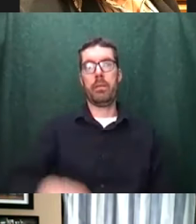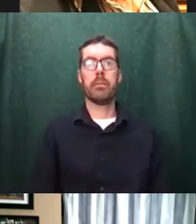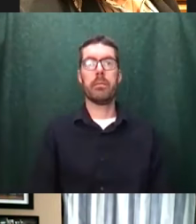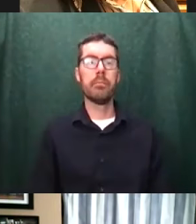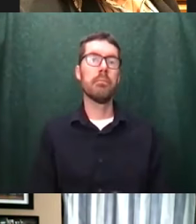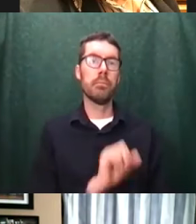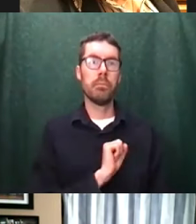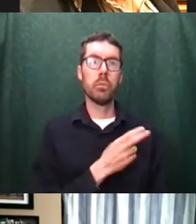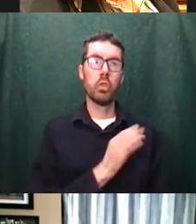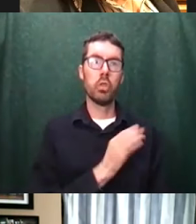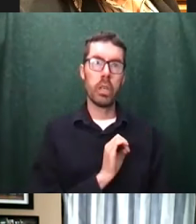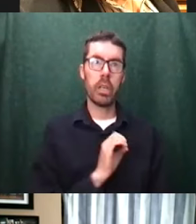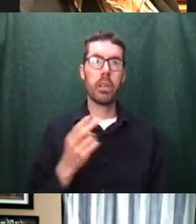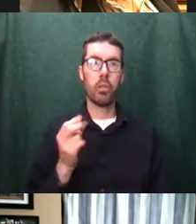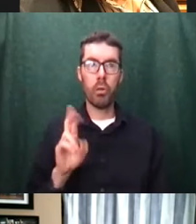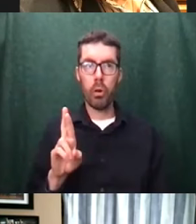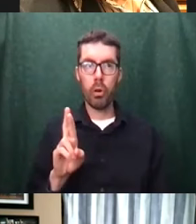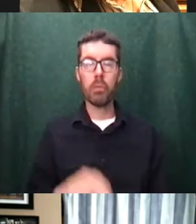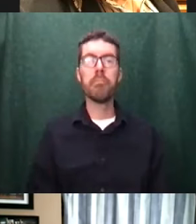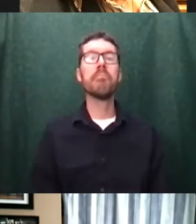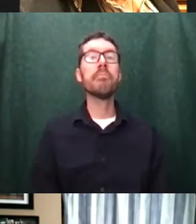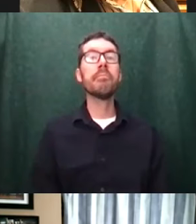she/her pronouns. I'm gonna pass it off to Missy.